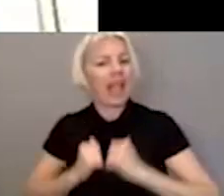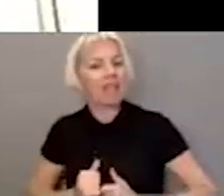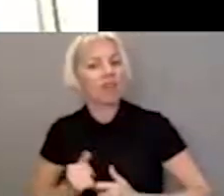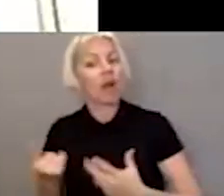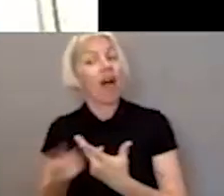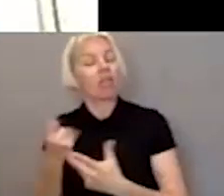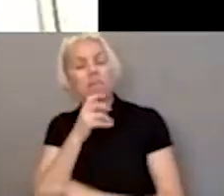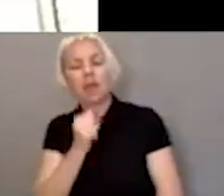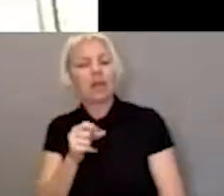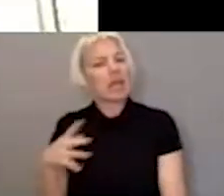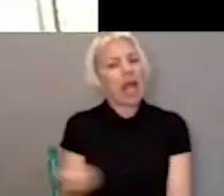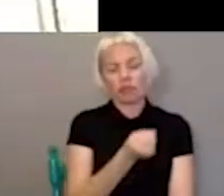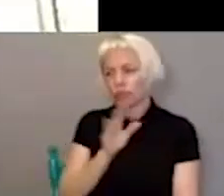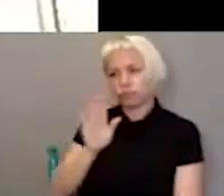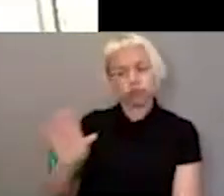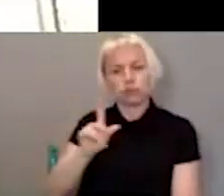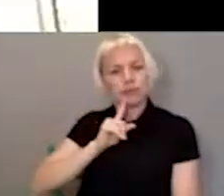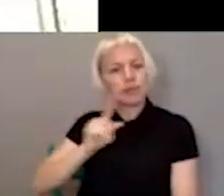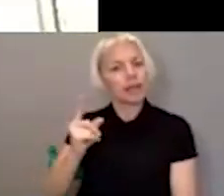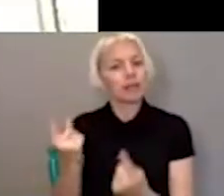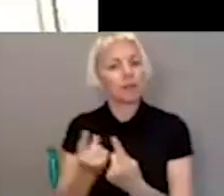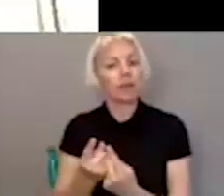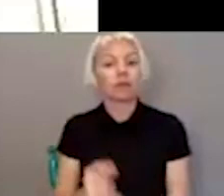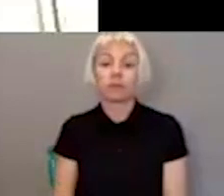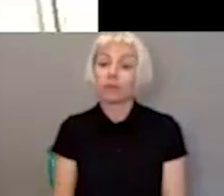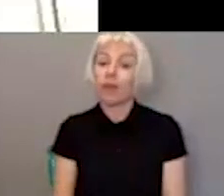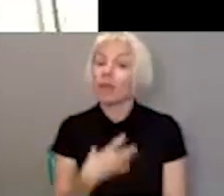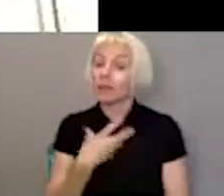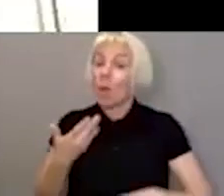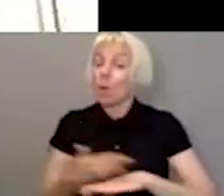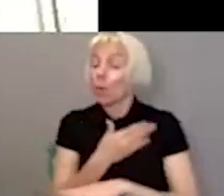be done. But I think as we continue to have the conversation, that we be brave - be as